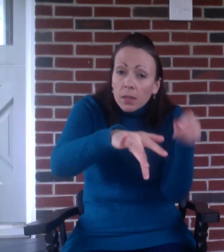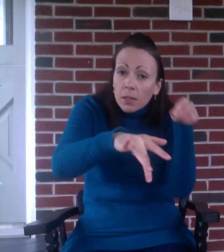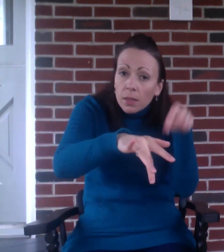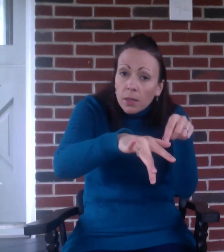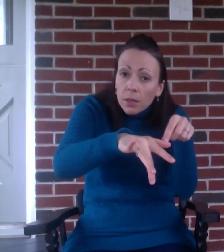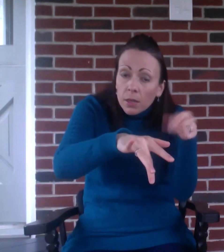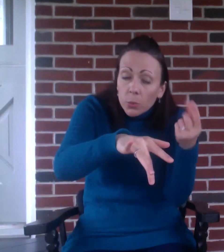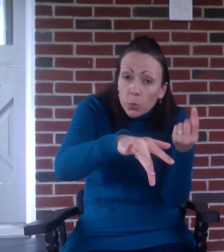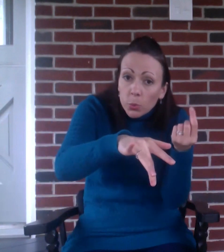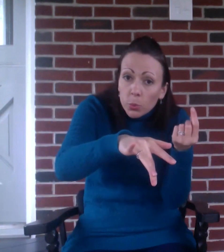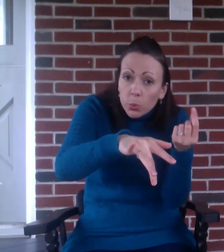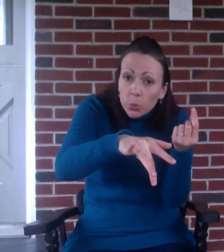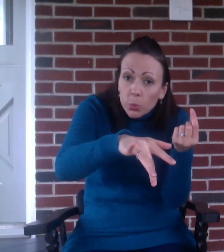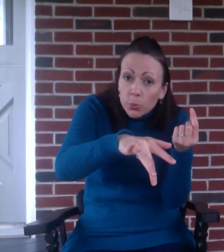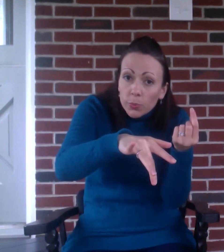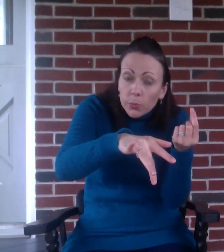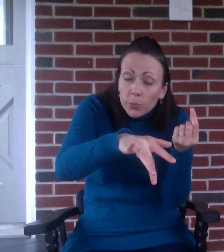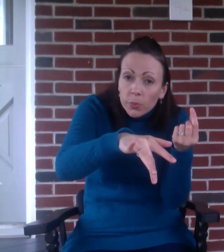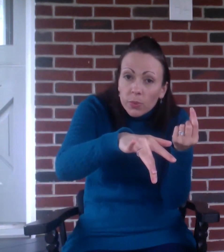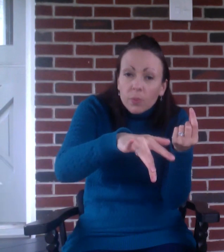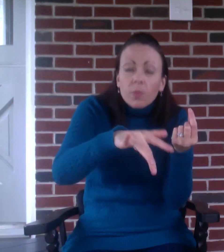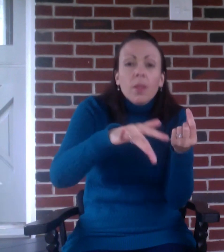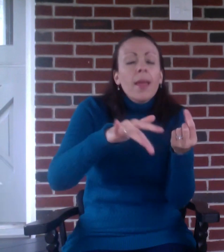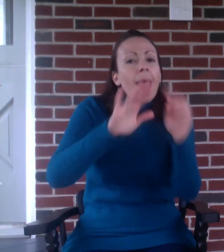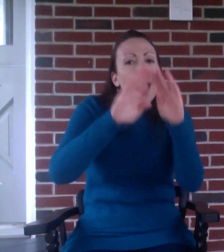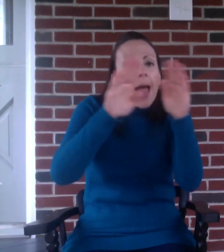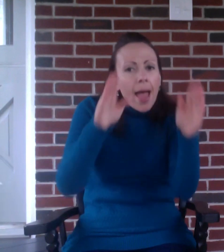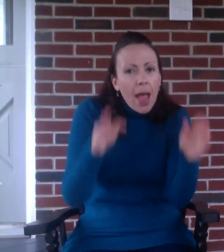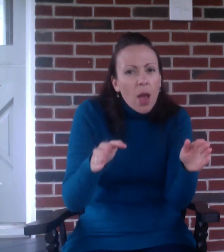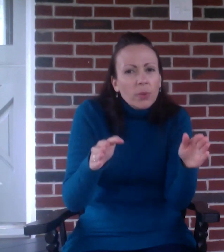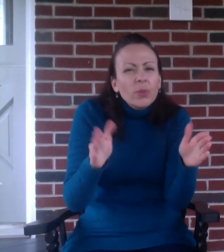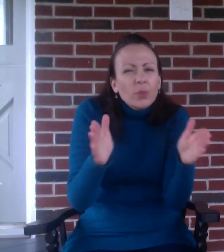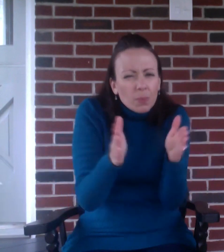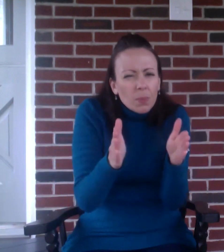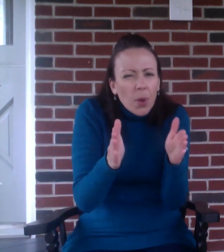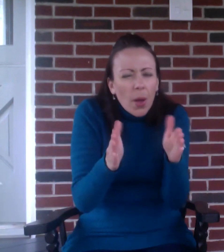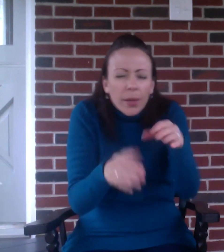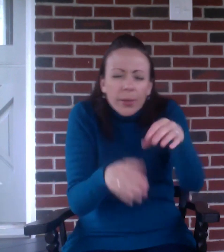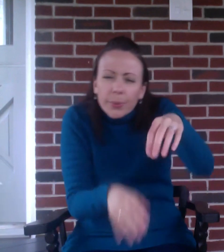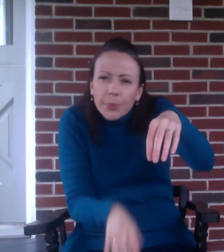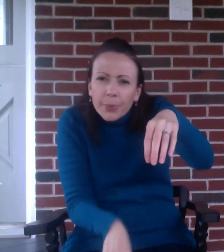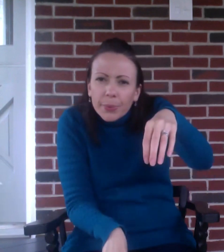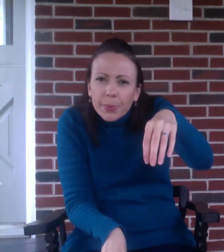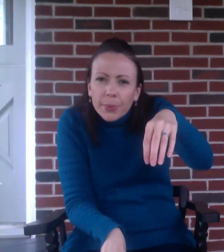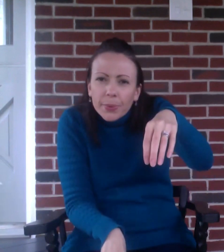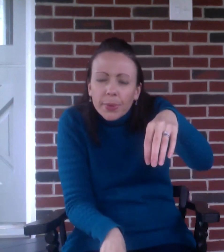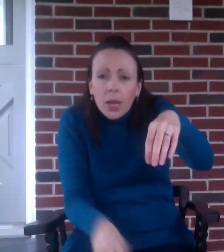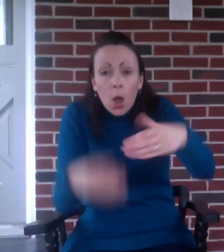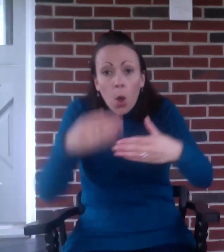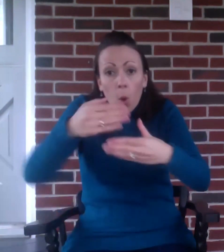with small windows. And in the house lived an old man